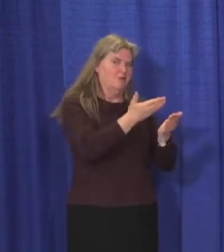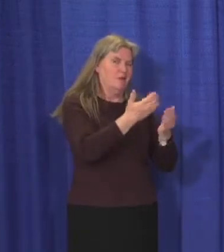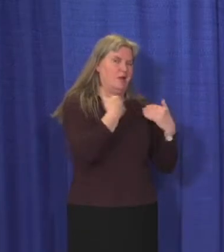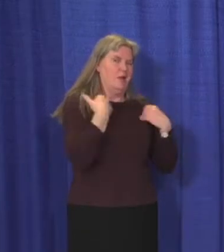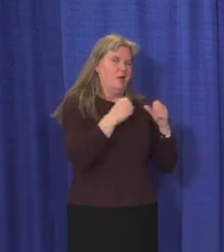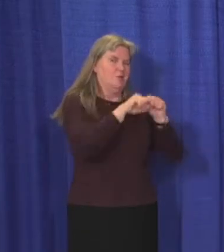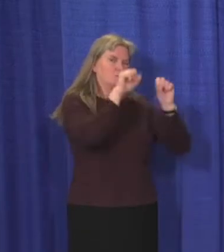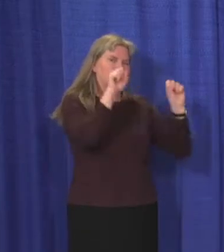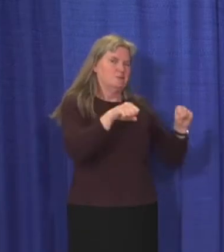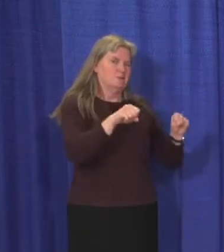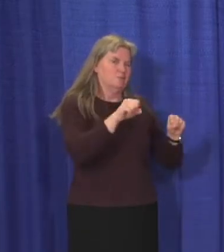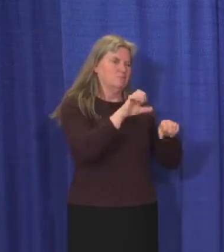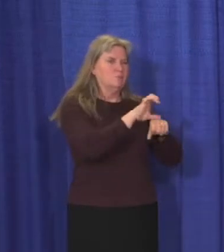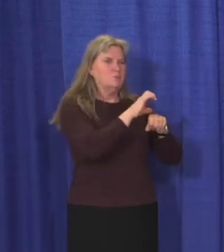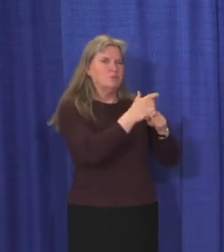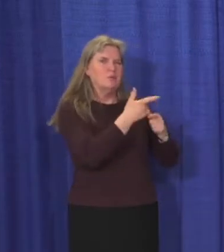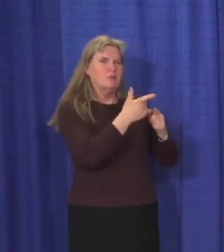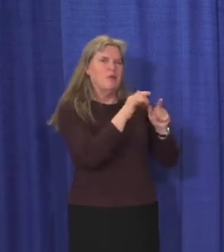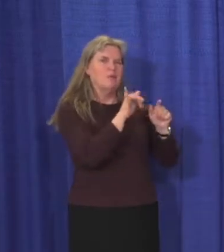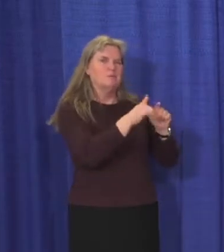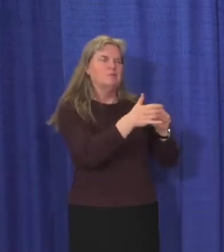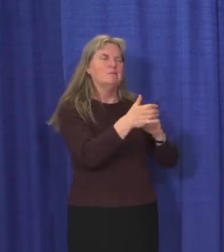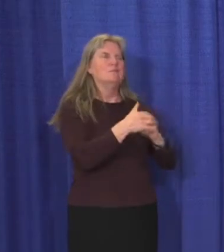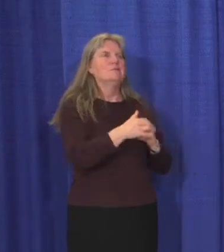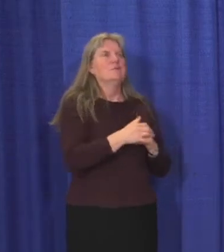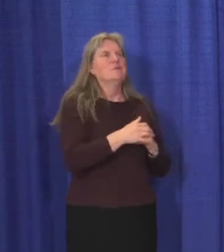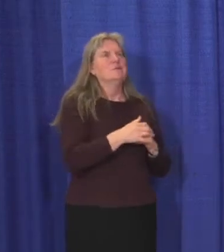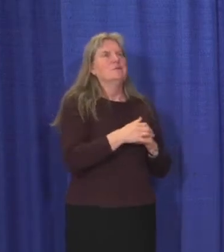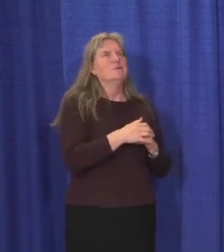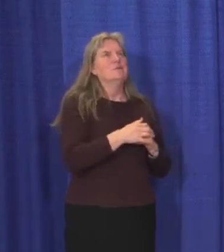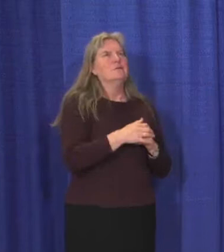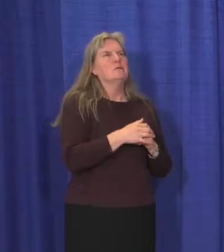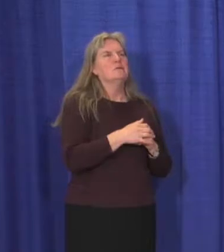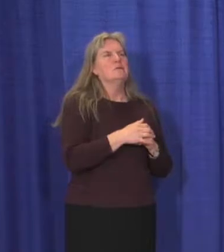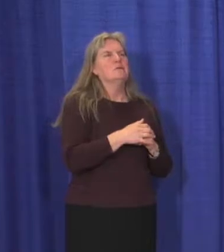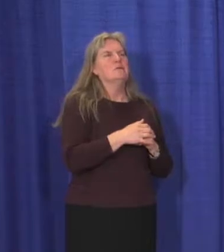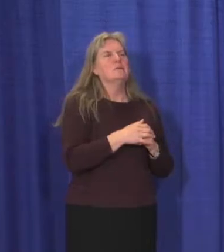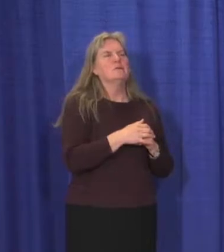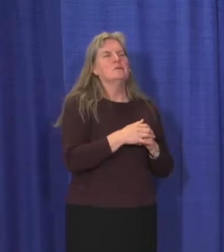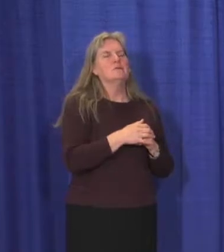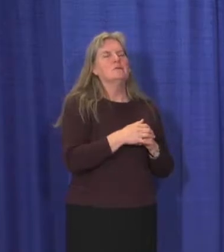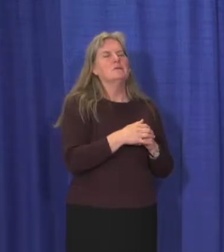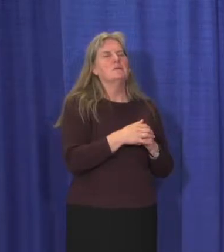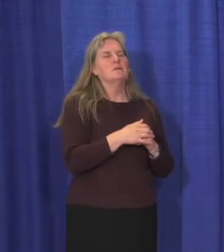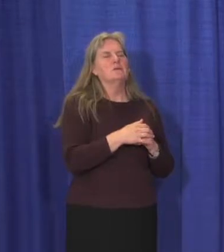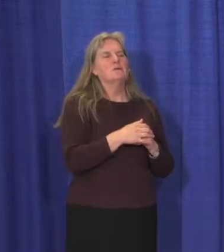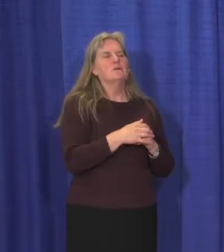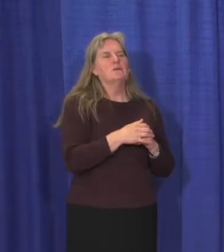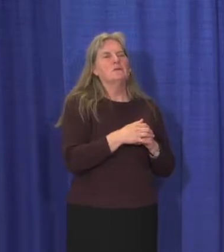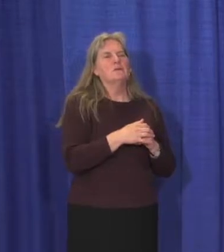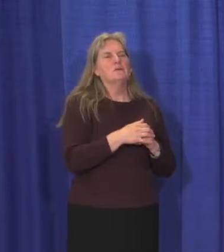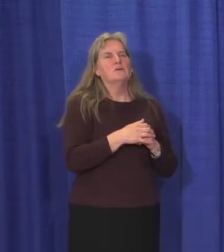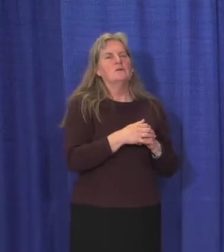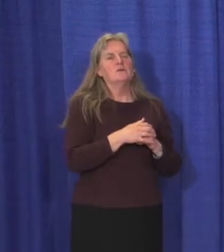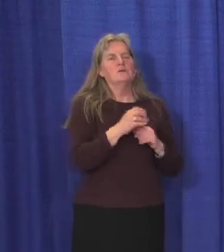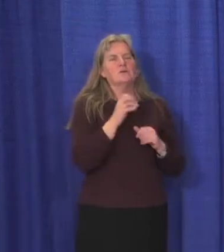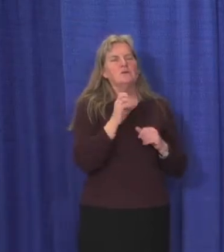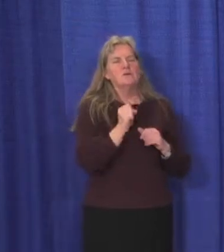advantage for BC. This isn't an interjurisdictional bubble.